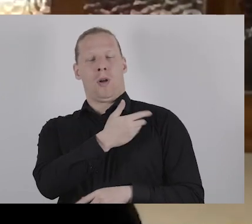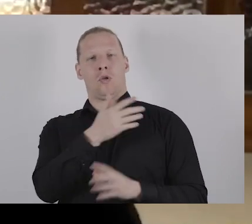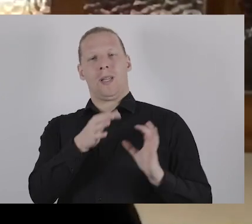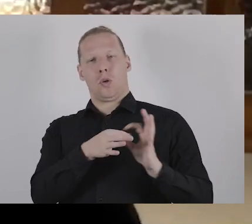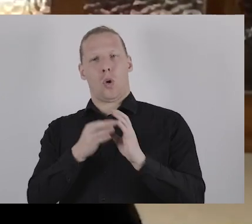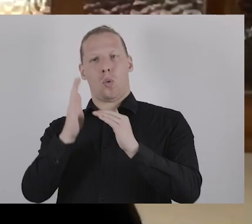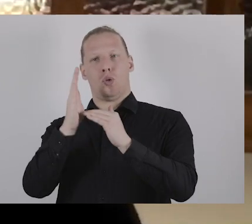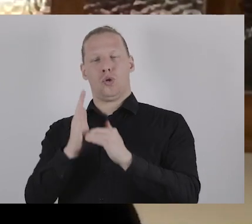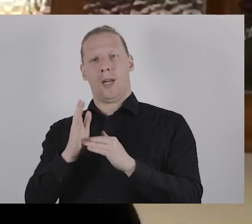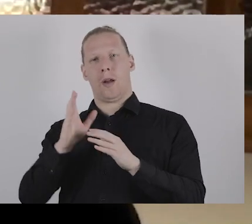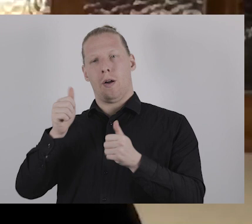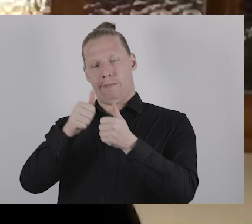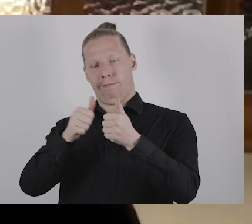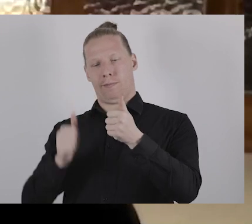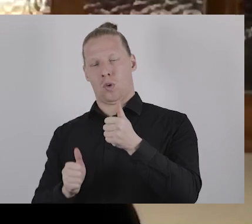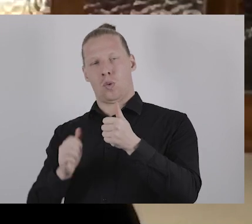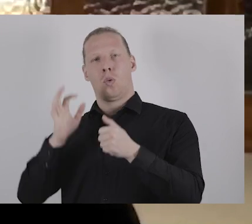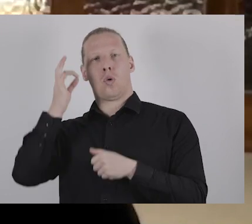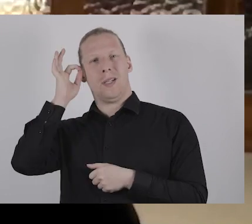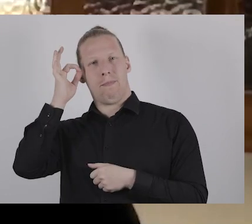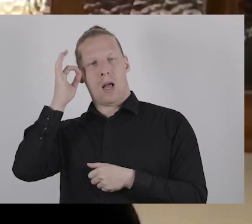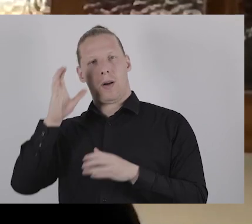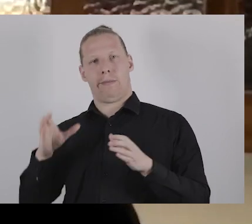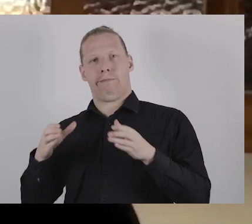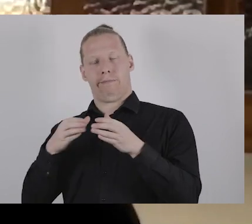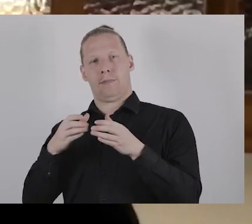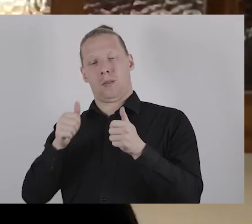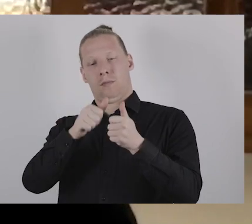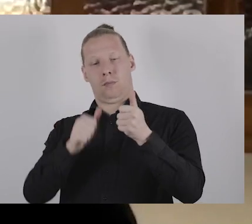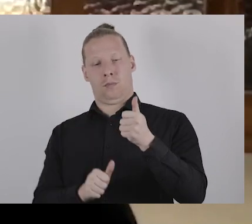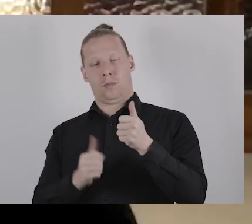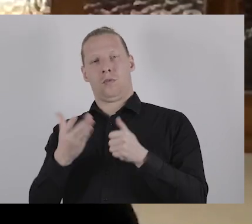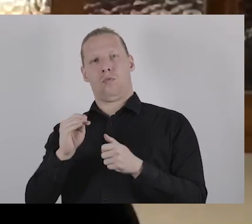a subcommittee of the Arts Council of Toi Aotearoa — Creative New Zealand,